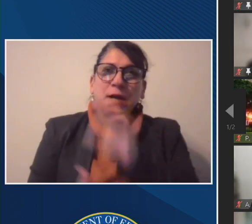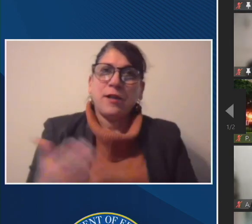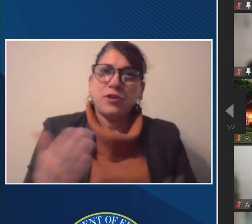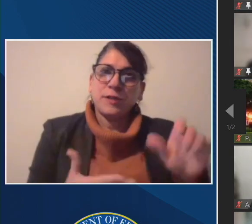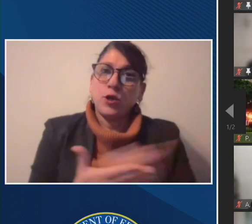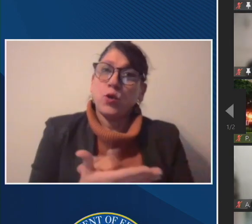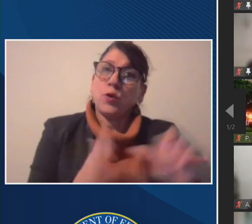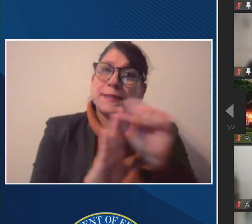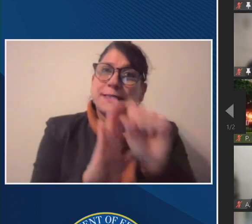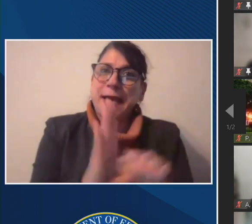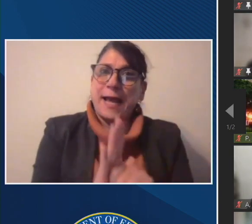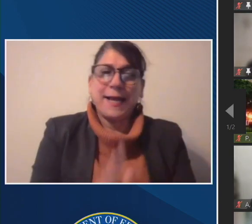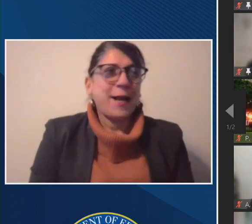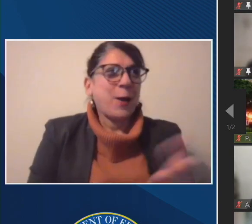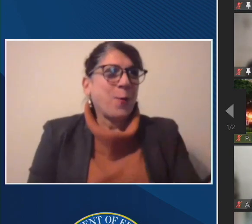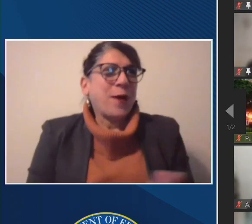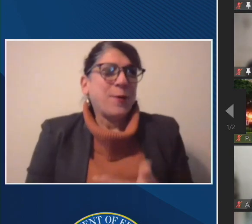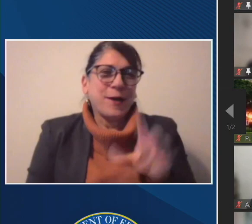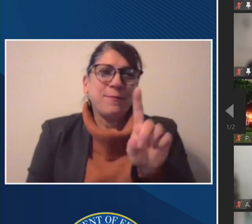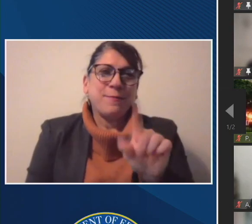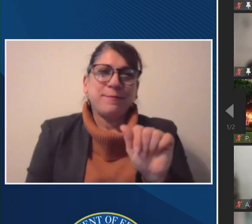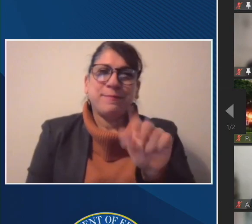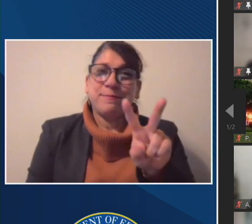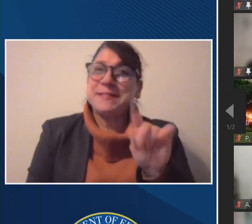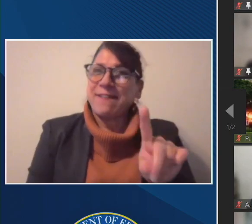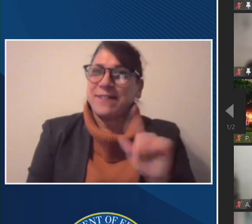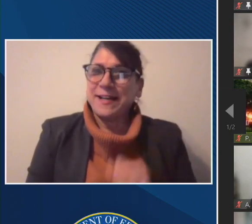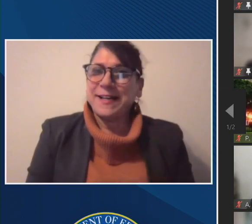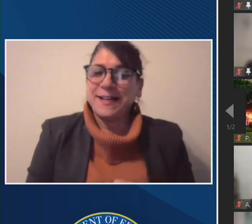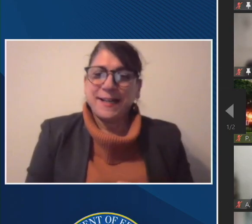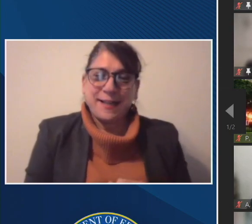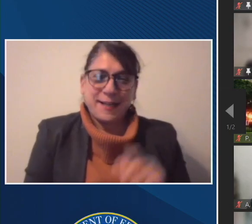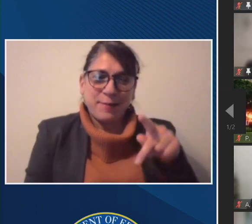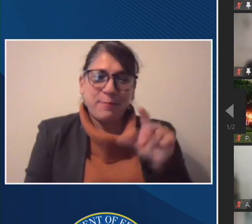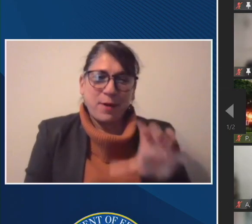Welcome, David. Public four-year institutions of higher